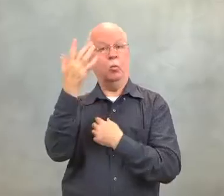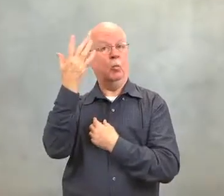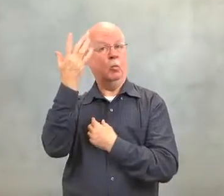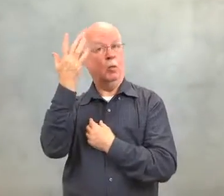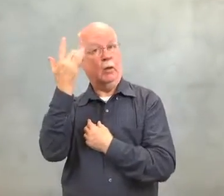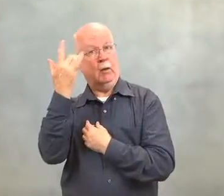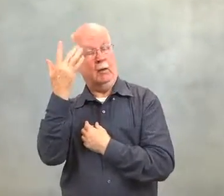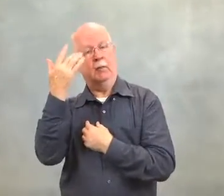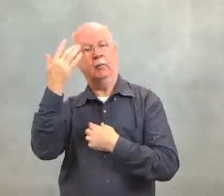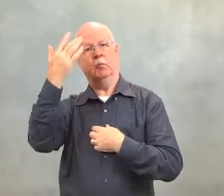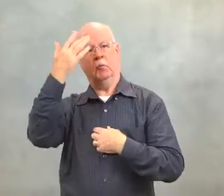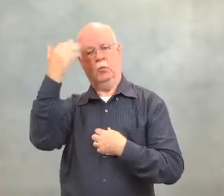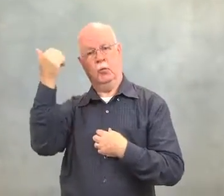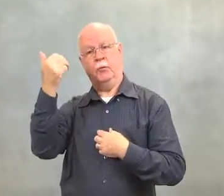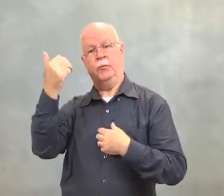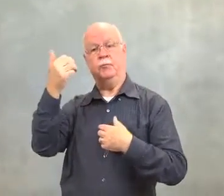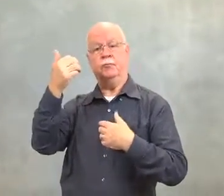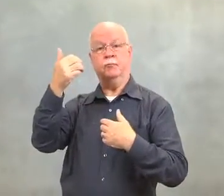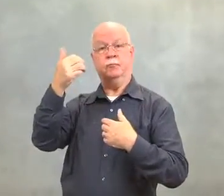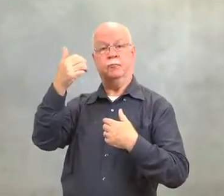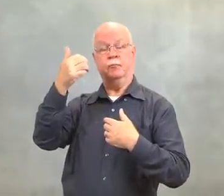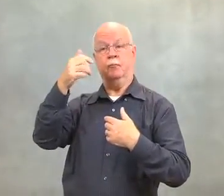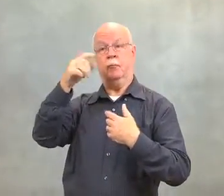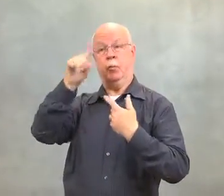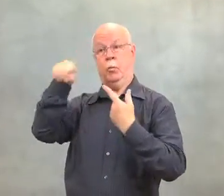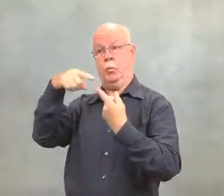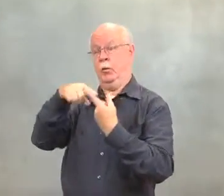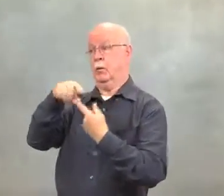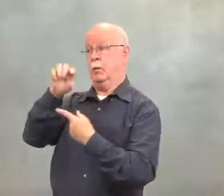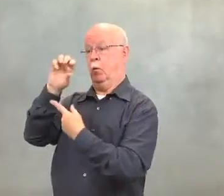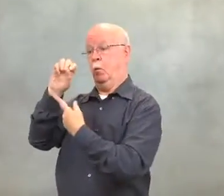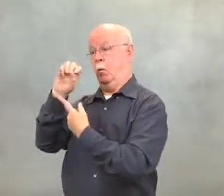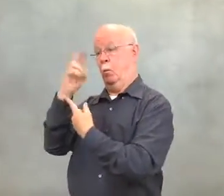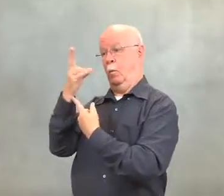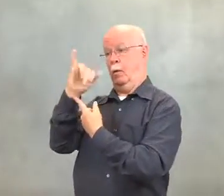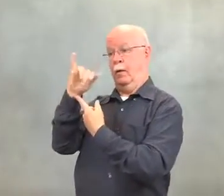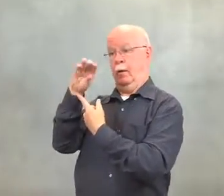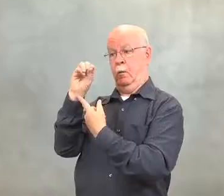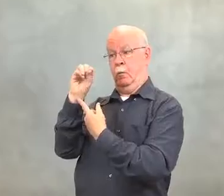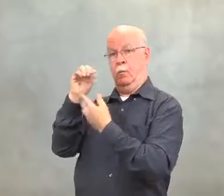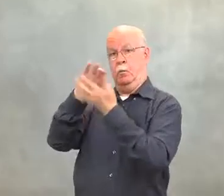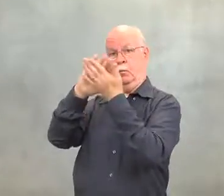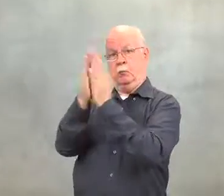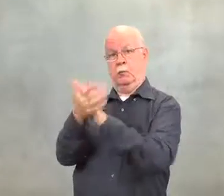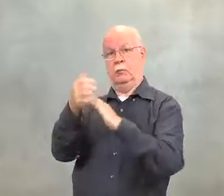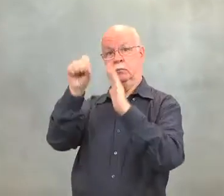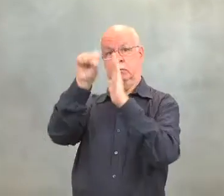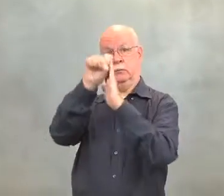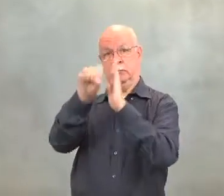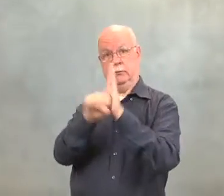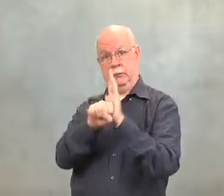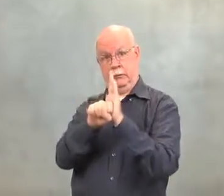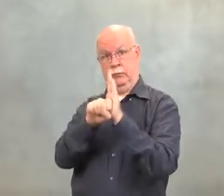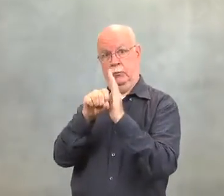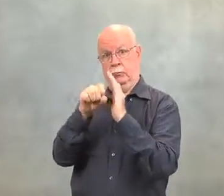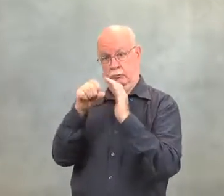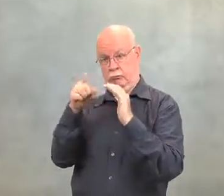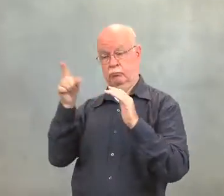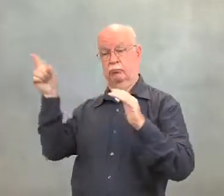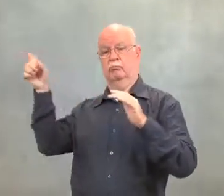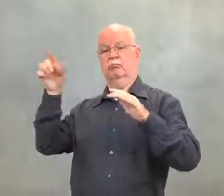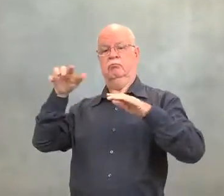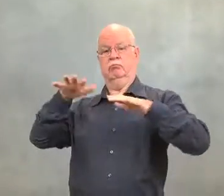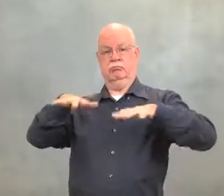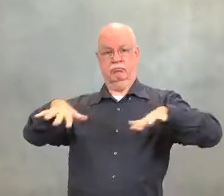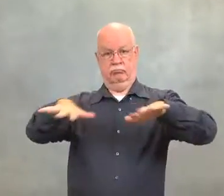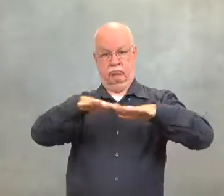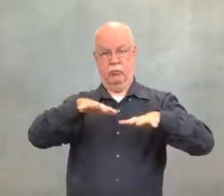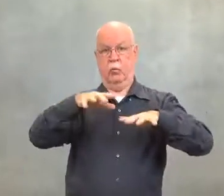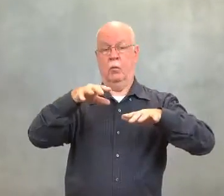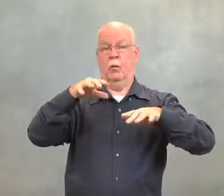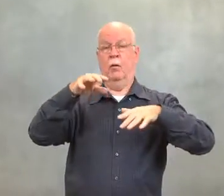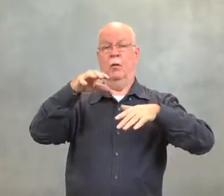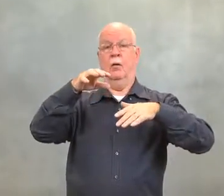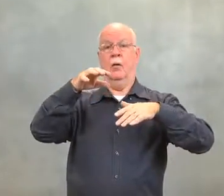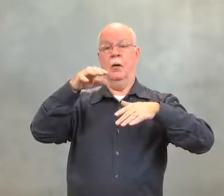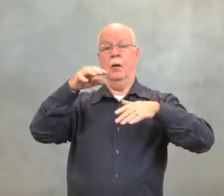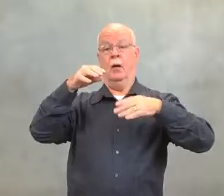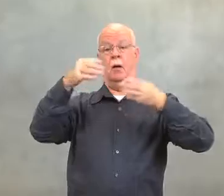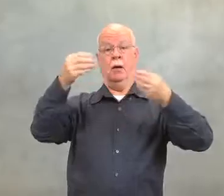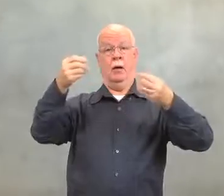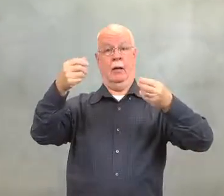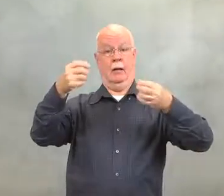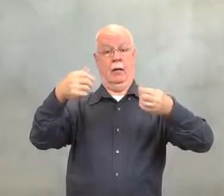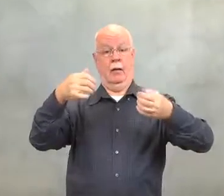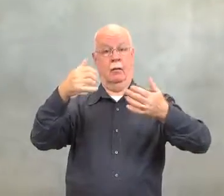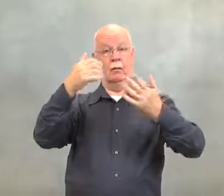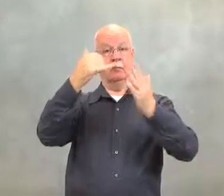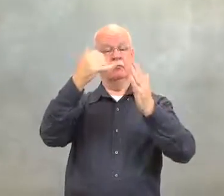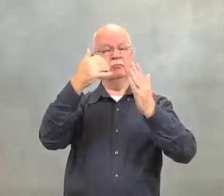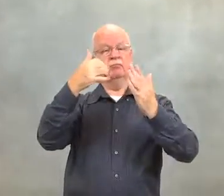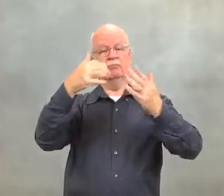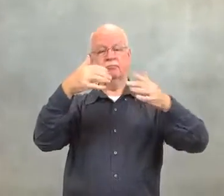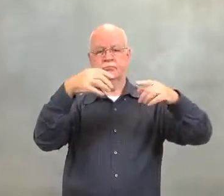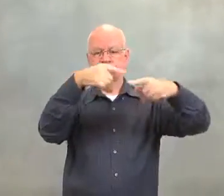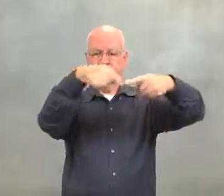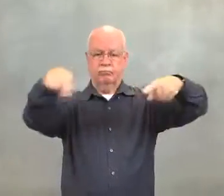When Ohio became a state,